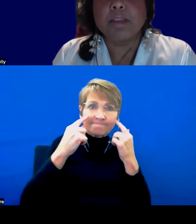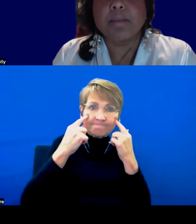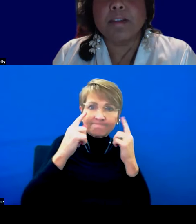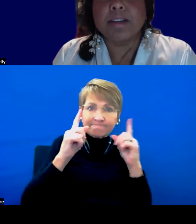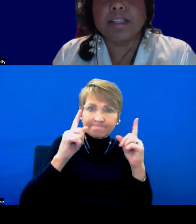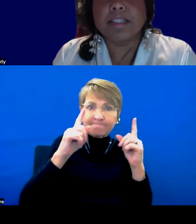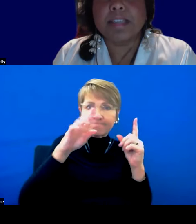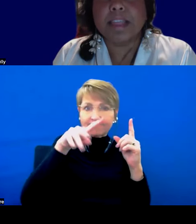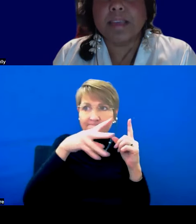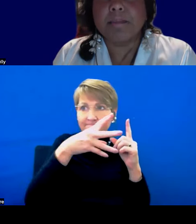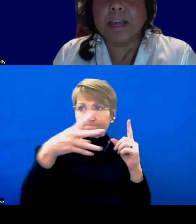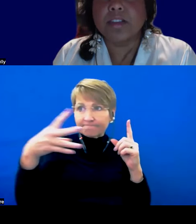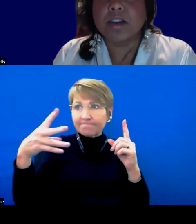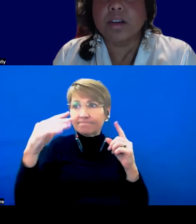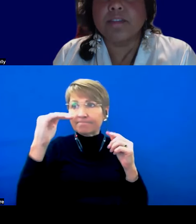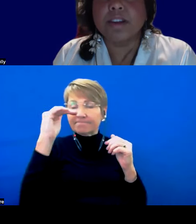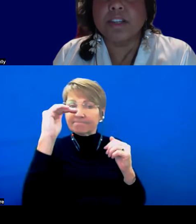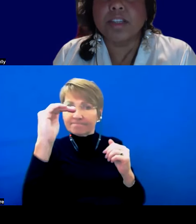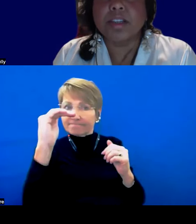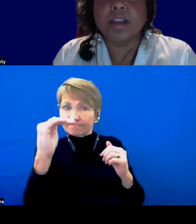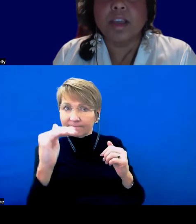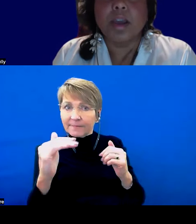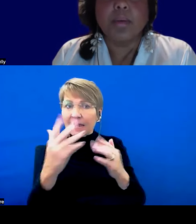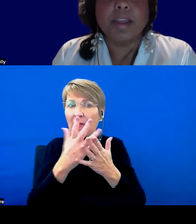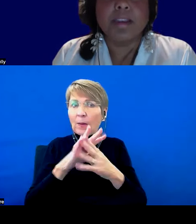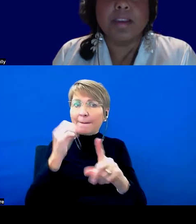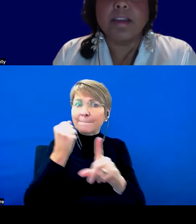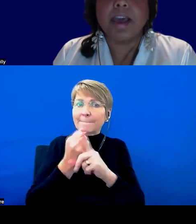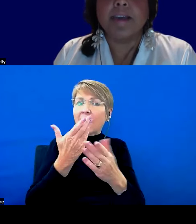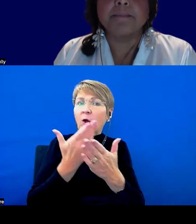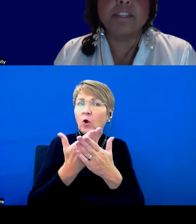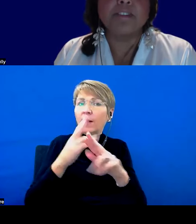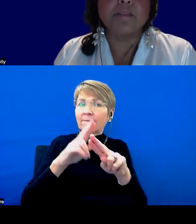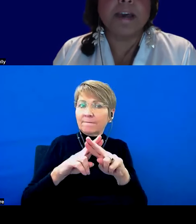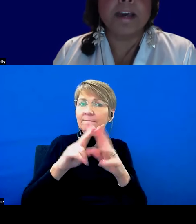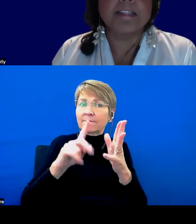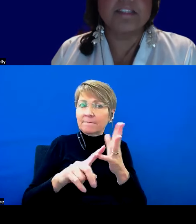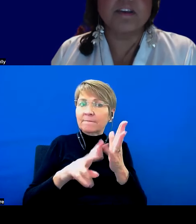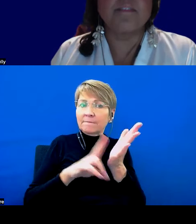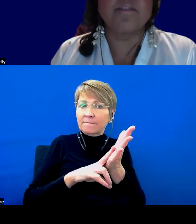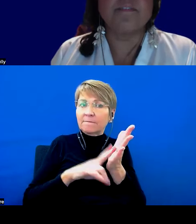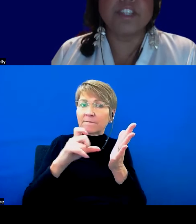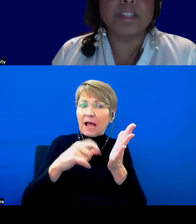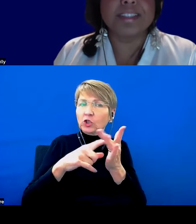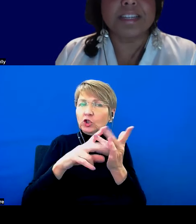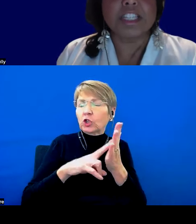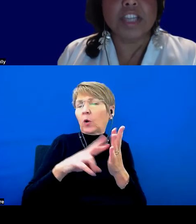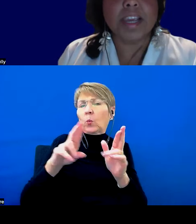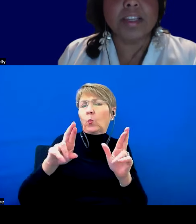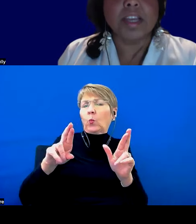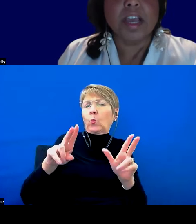better understand the impact on function when different parts of vision start to change.